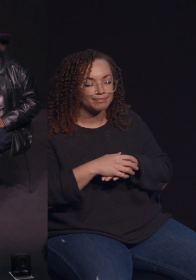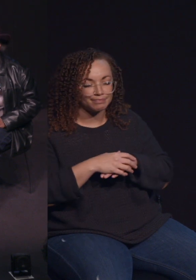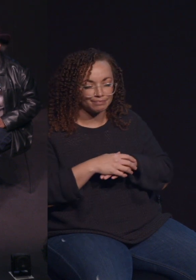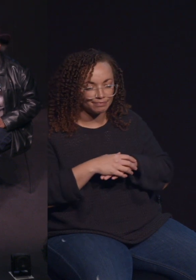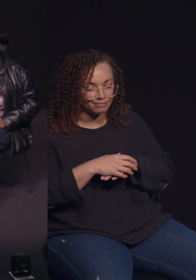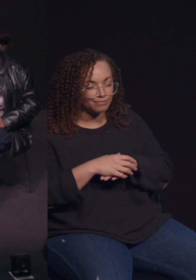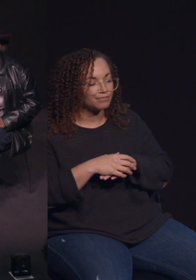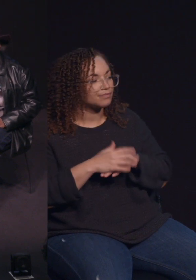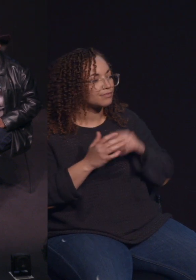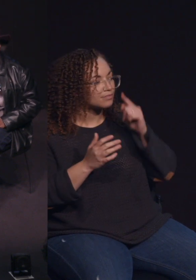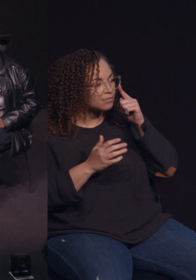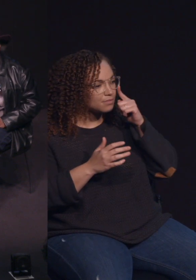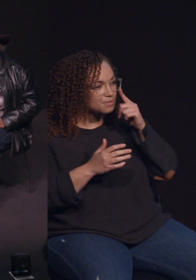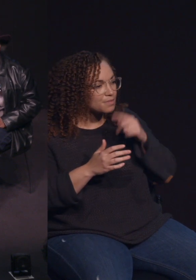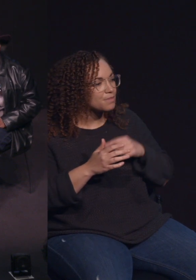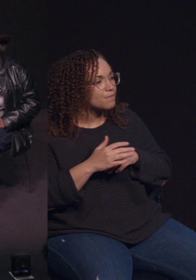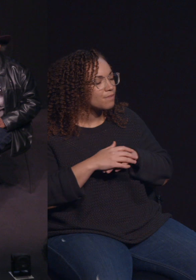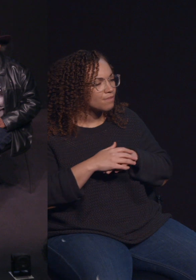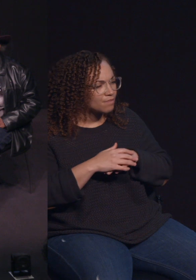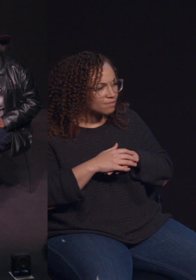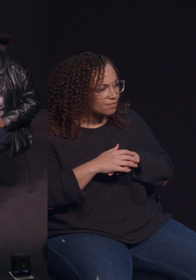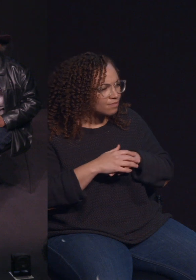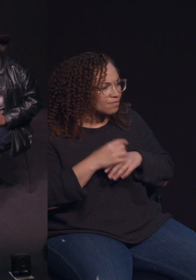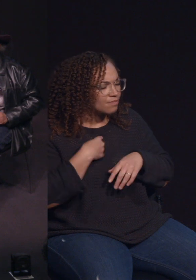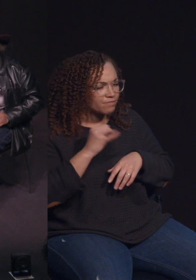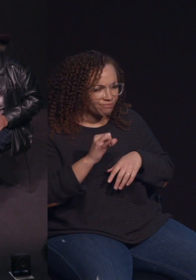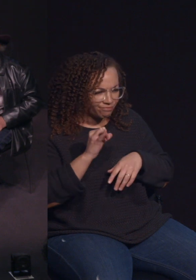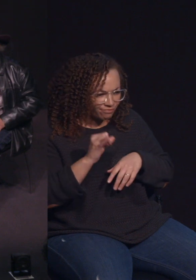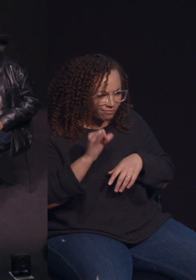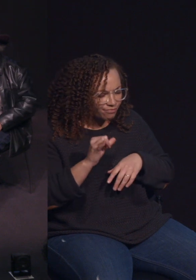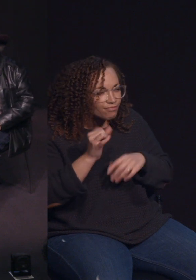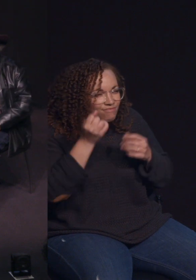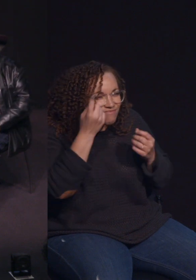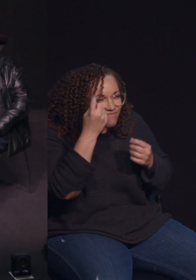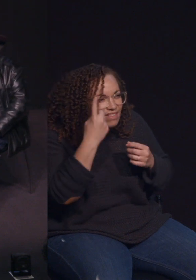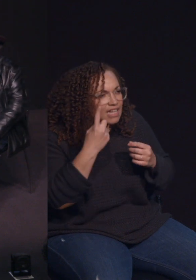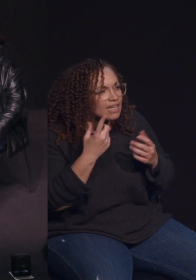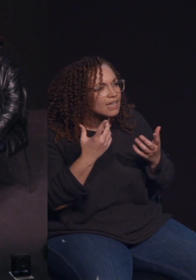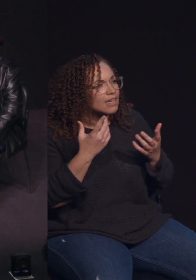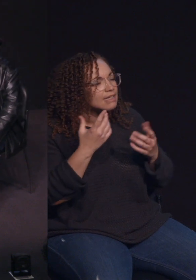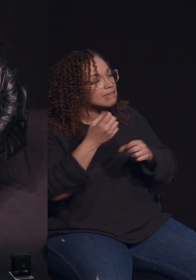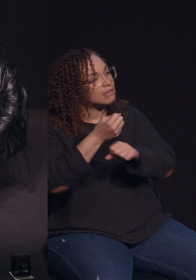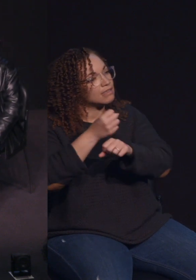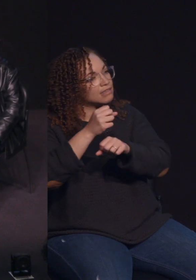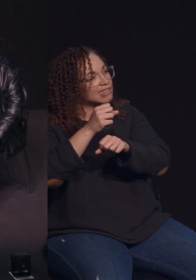of it, sharecropping. You have to understand too is that in slavery a person is